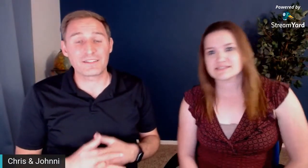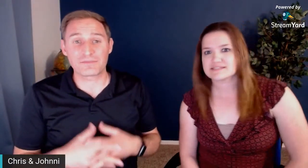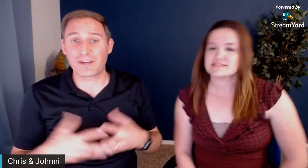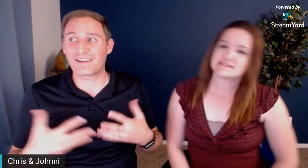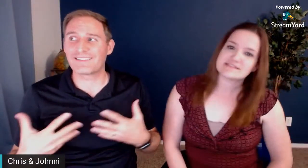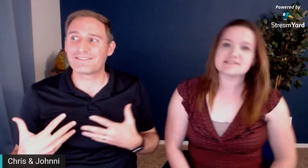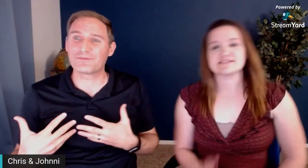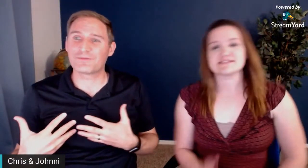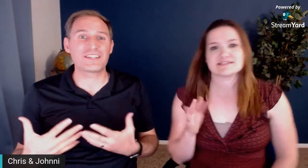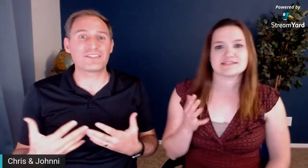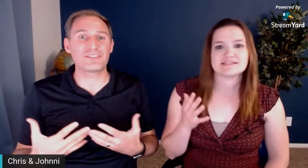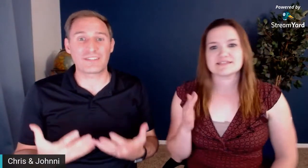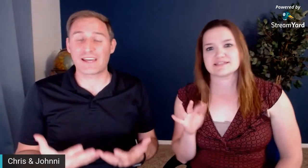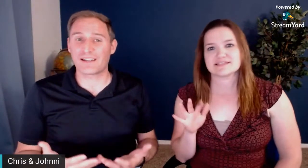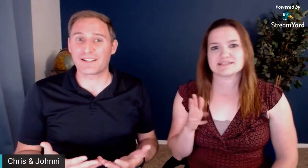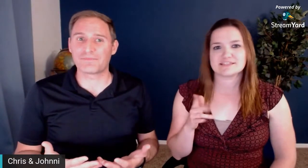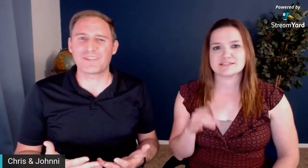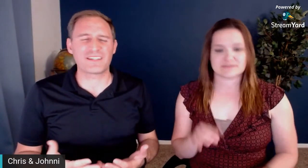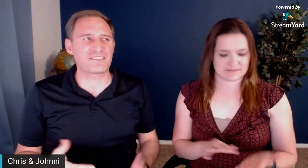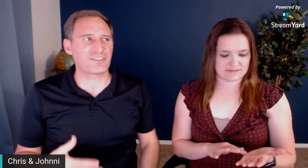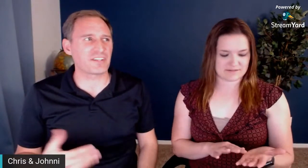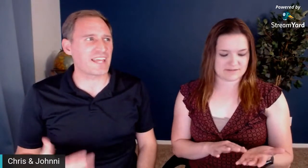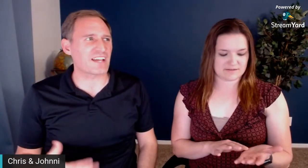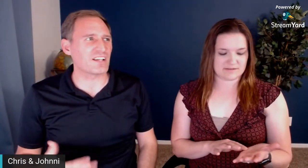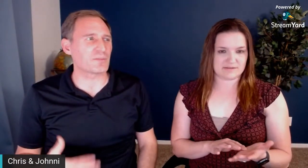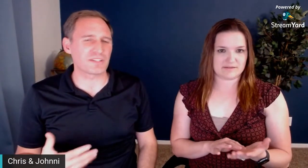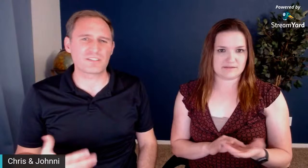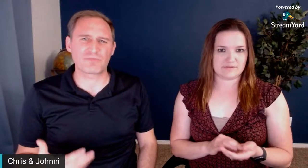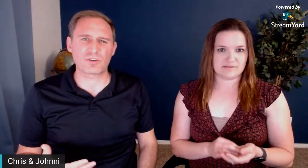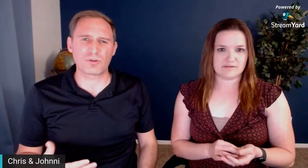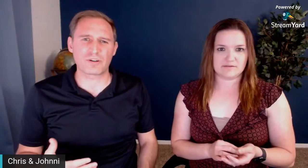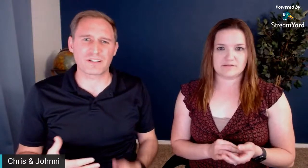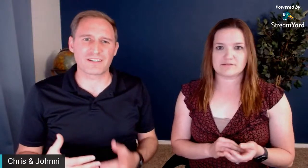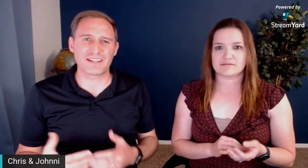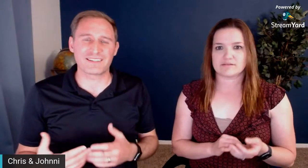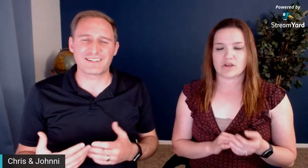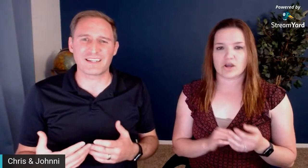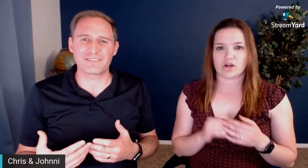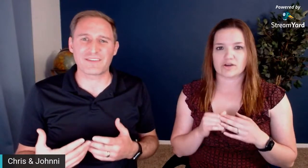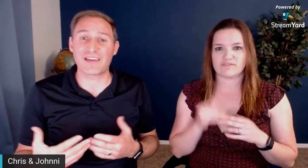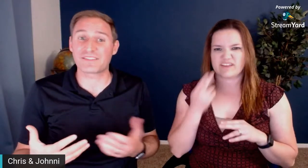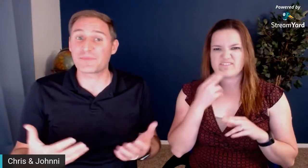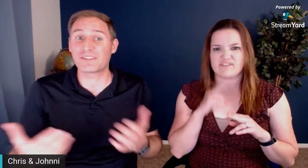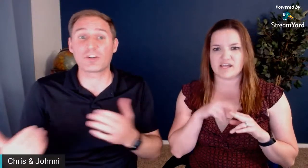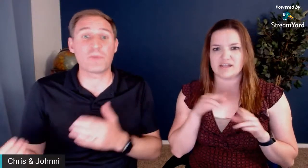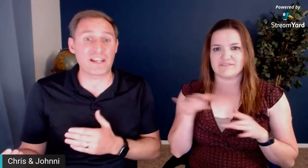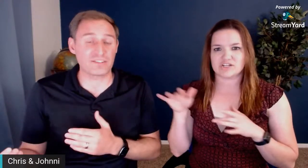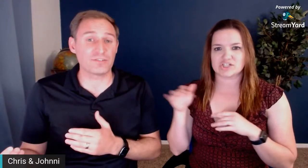because we tend to um not necessarily catalog but to record and kind of have something to go back to